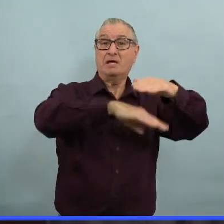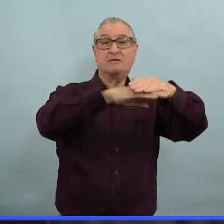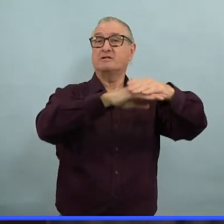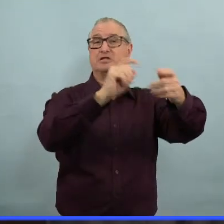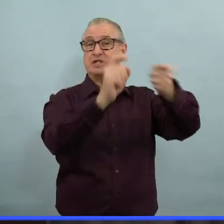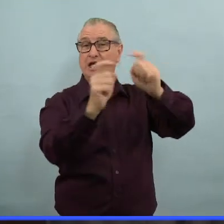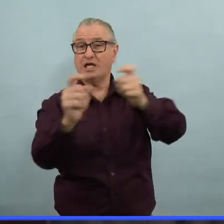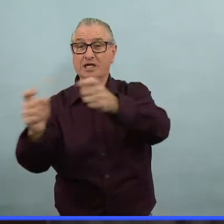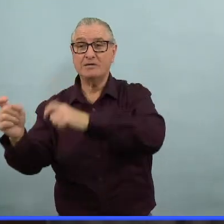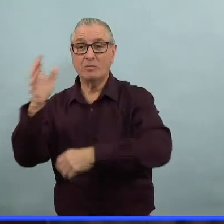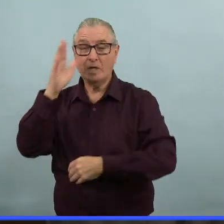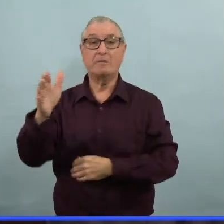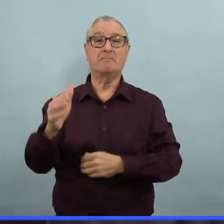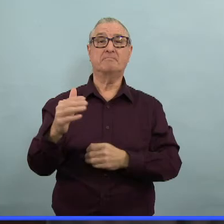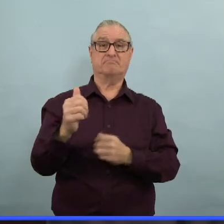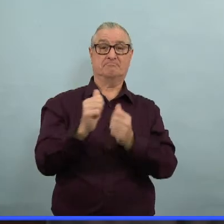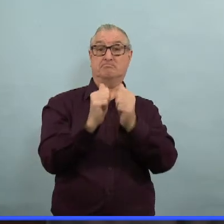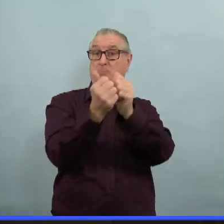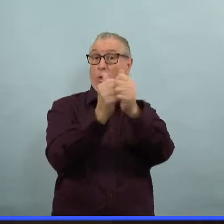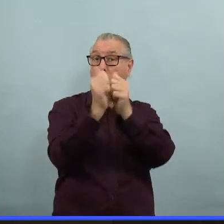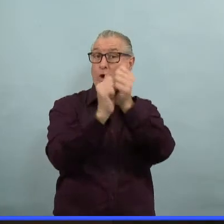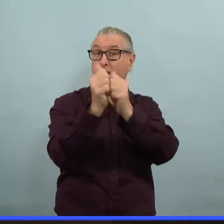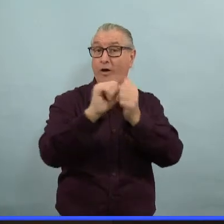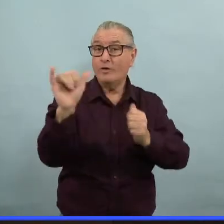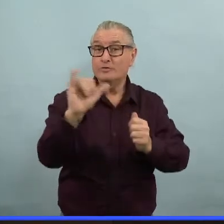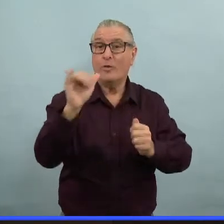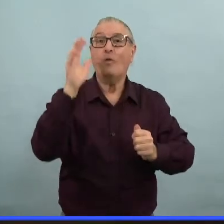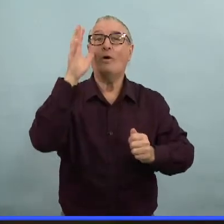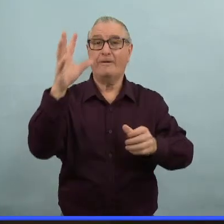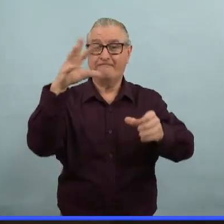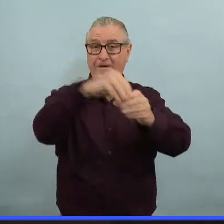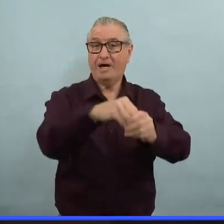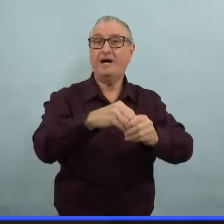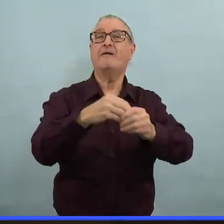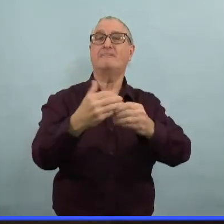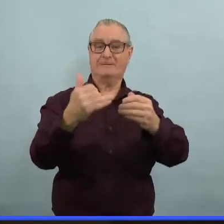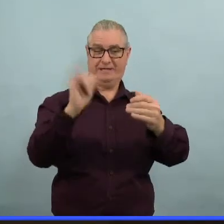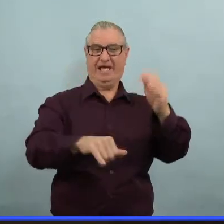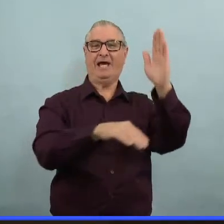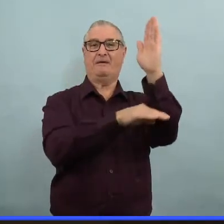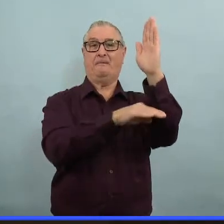i will now pass it over to dr russon who will fill us in on the details over to you thank